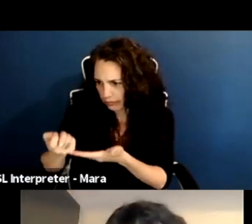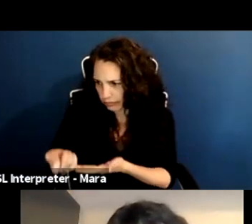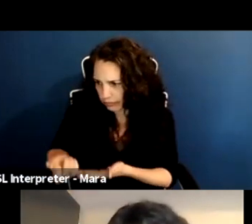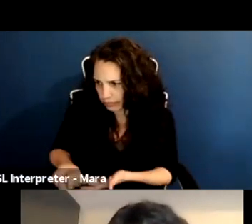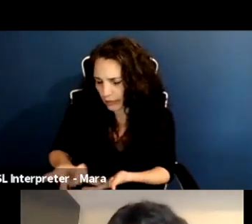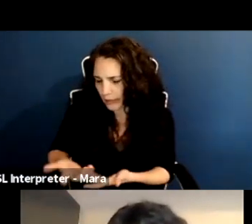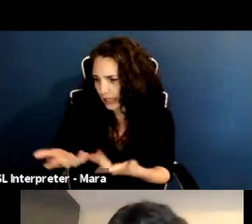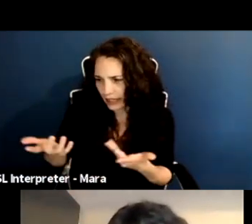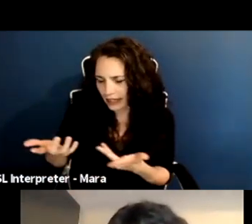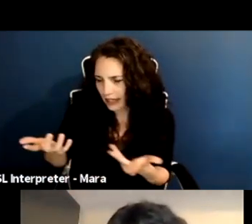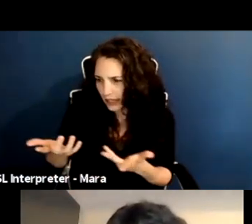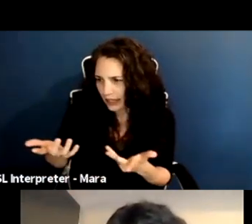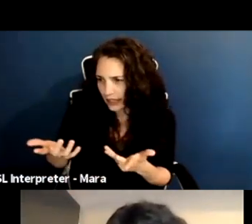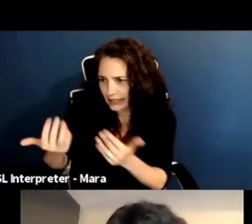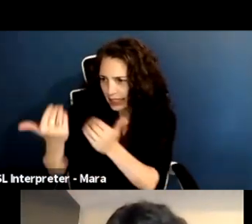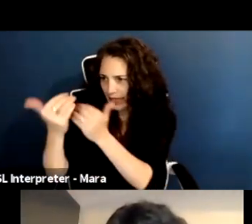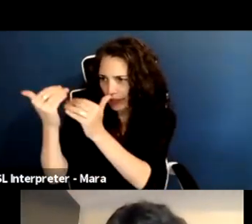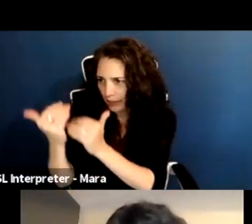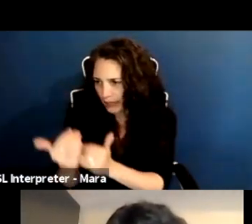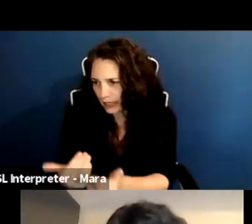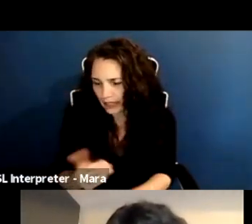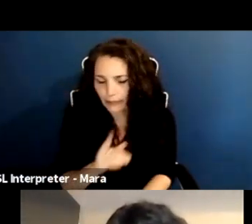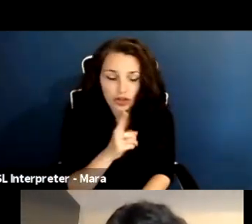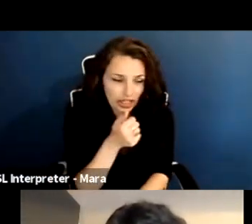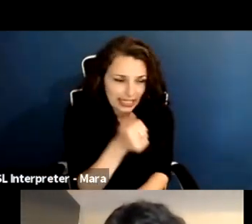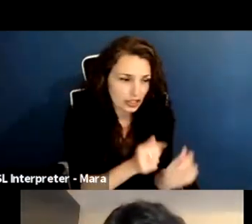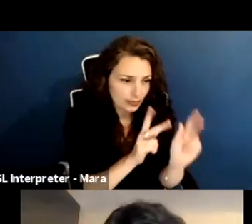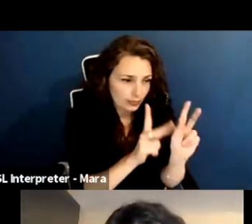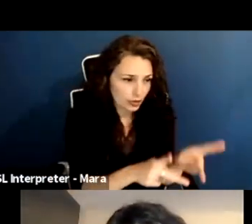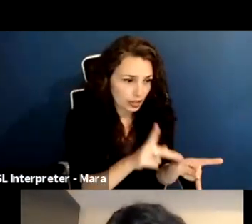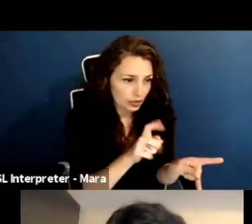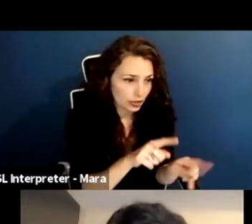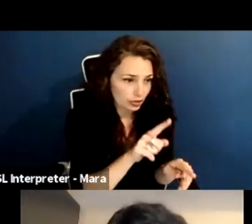'Cause I mean each person could probably have a two hour documentary done about the work that they're doing.